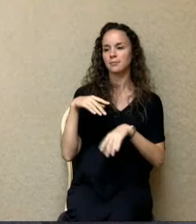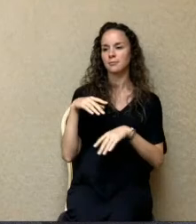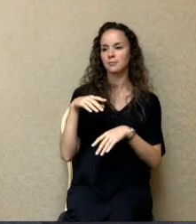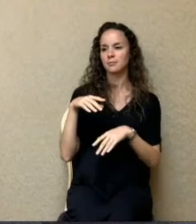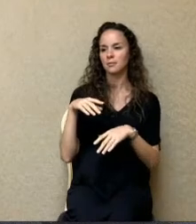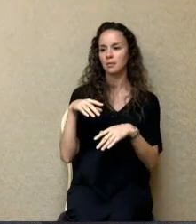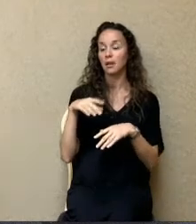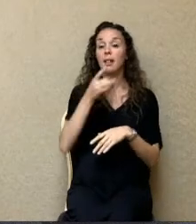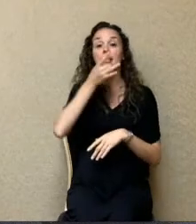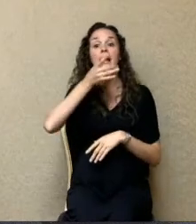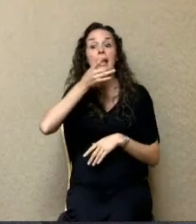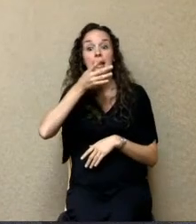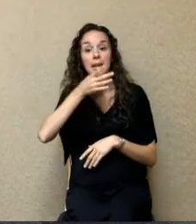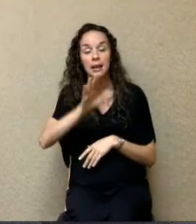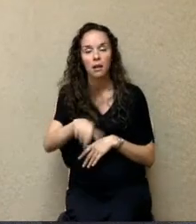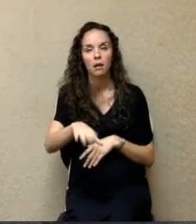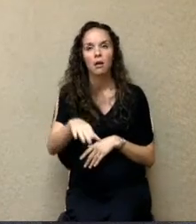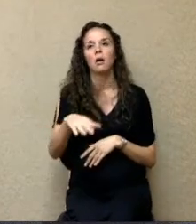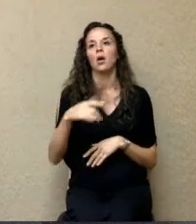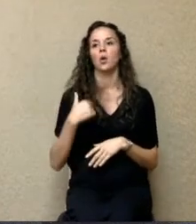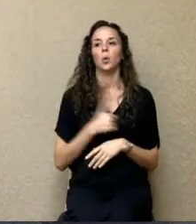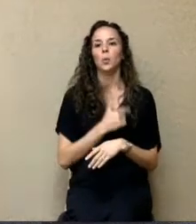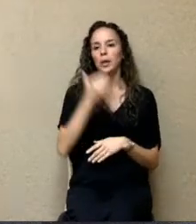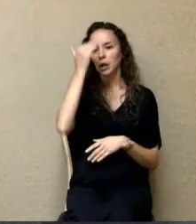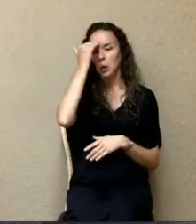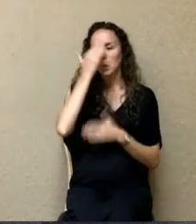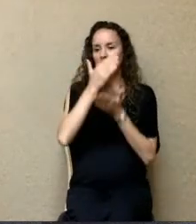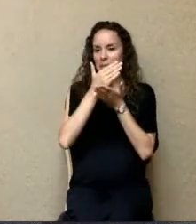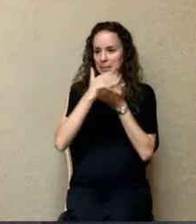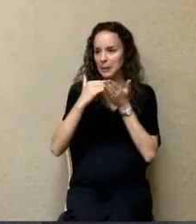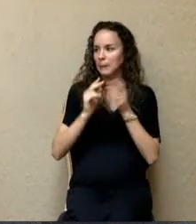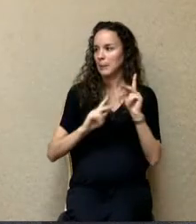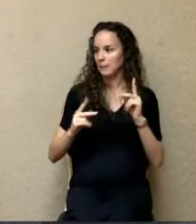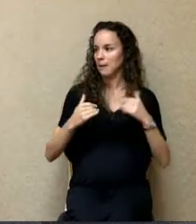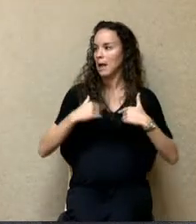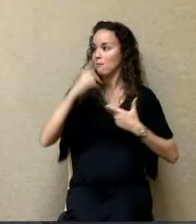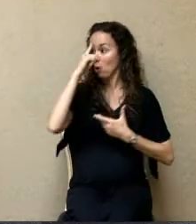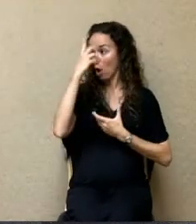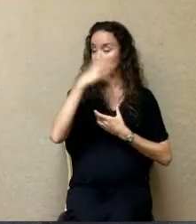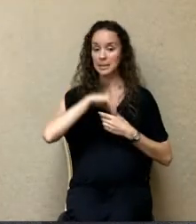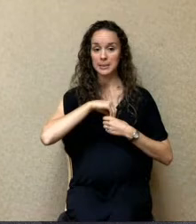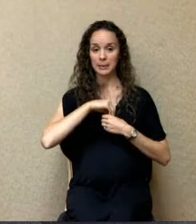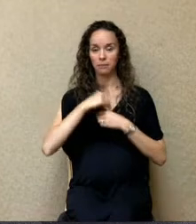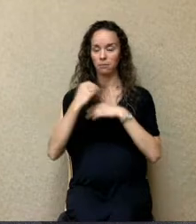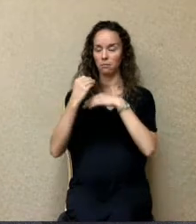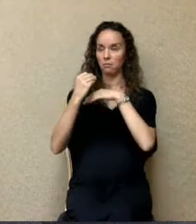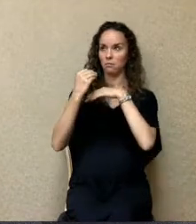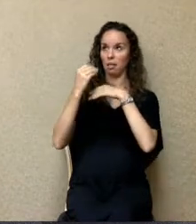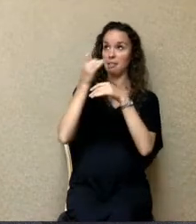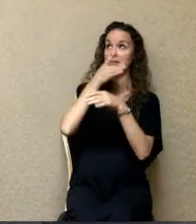So, we know that some people with autism are affected by different kind of lighting.